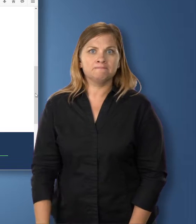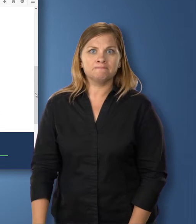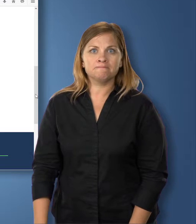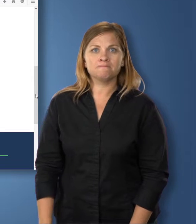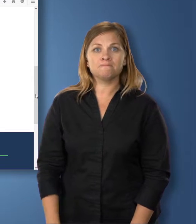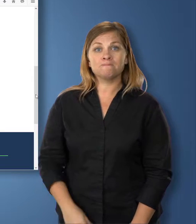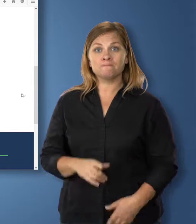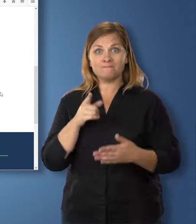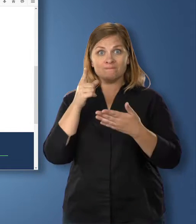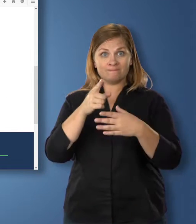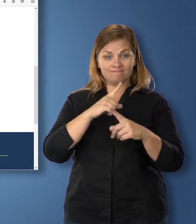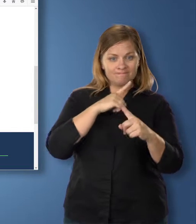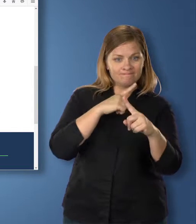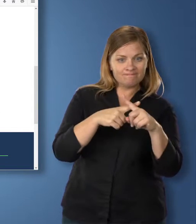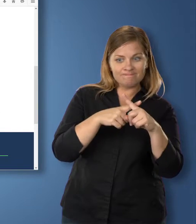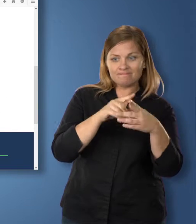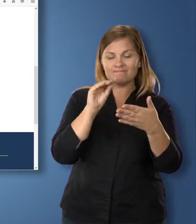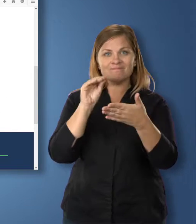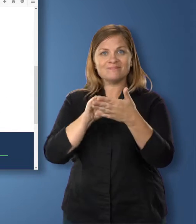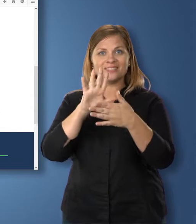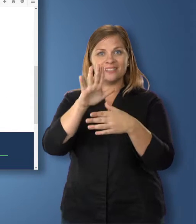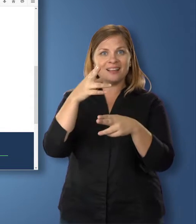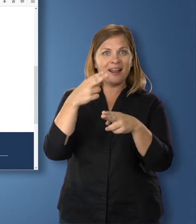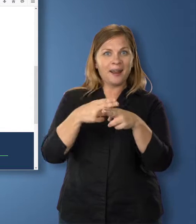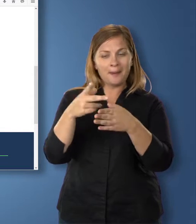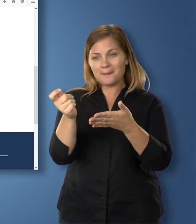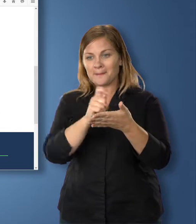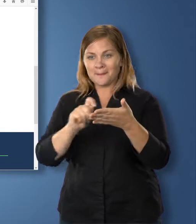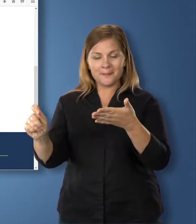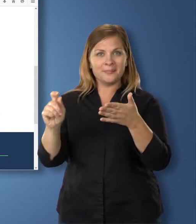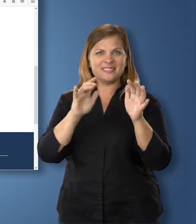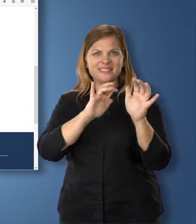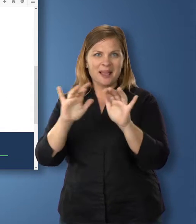If you lie, it is a serious crime called perjury.